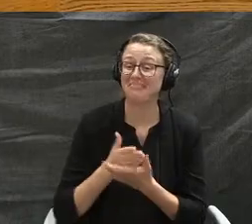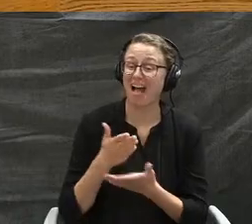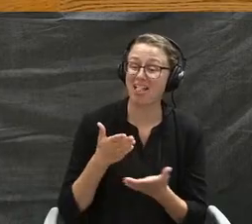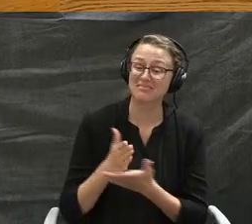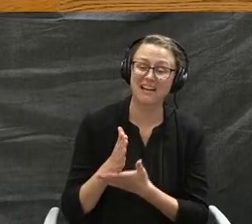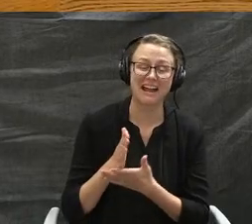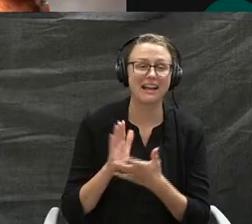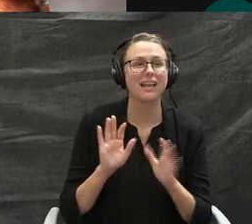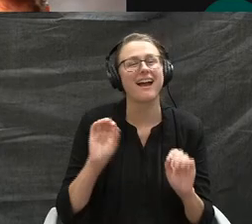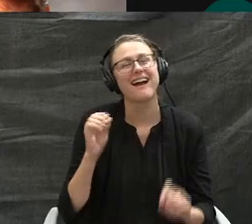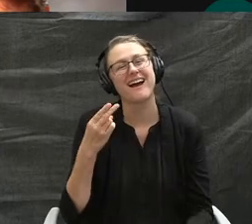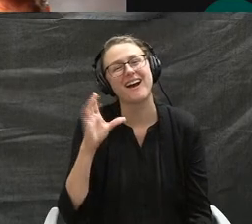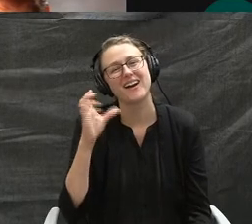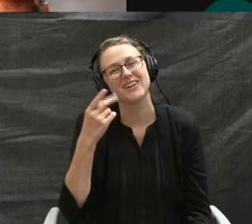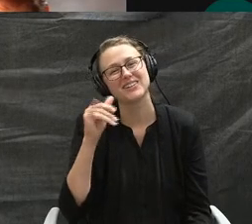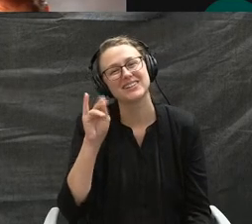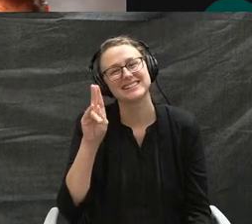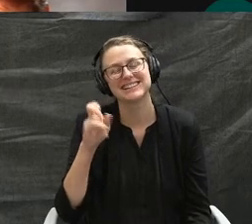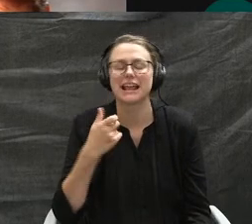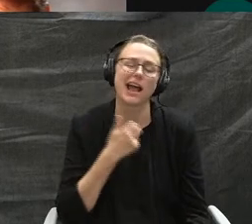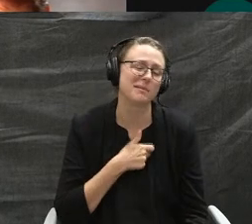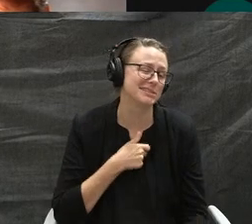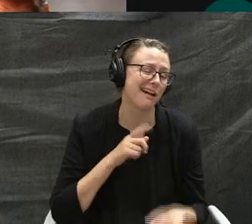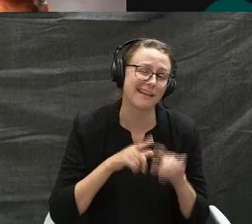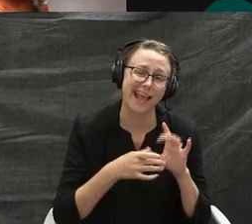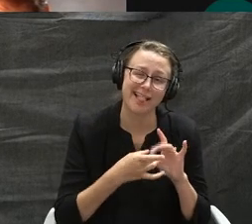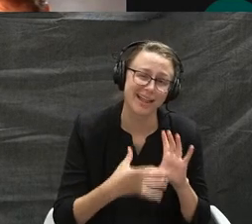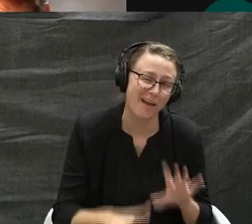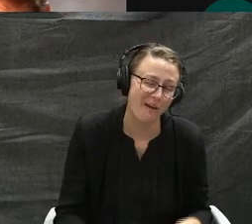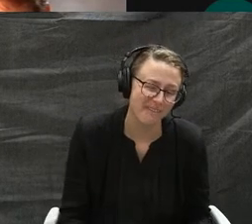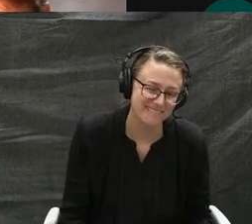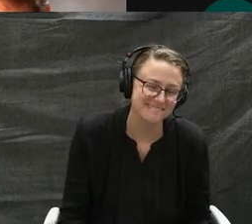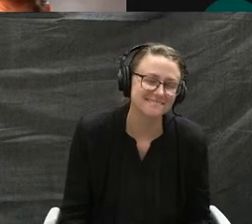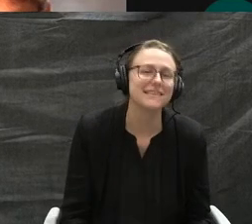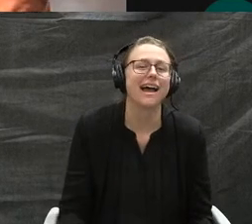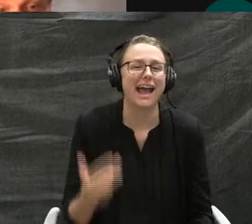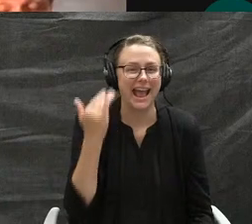let it go. I can't let it go and it was a while since we had